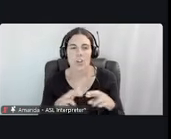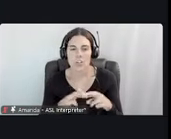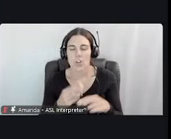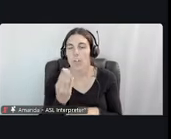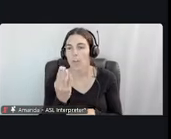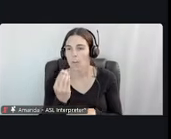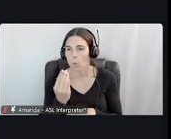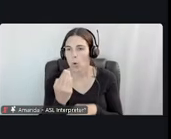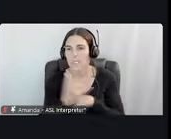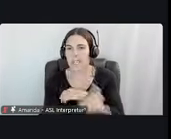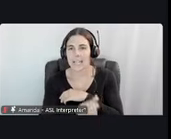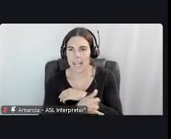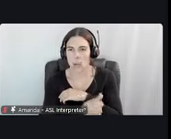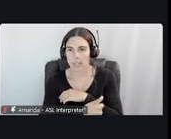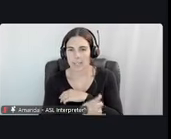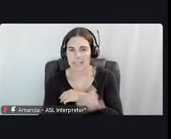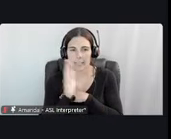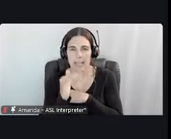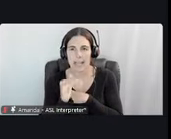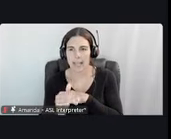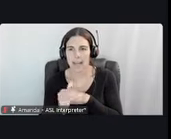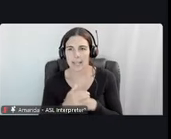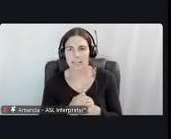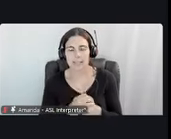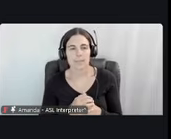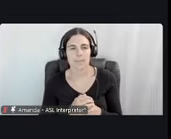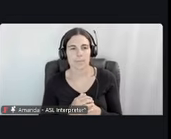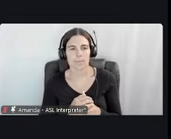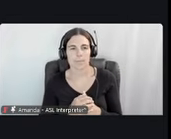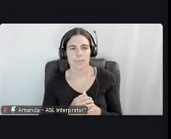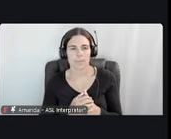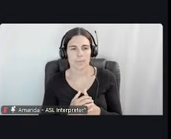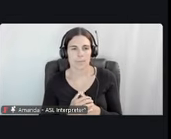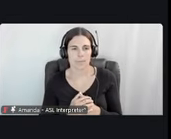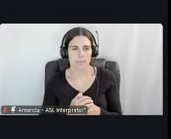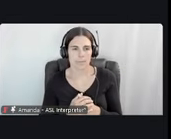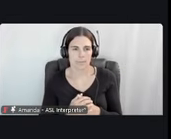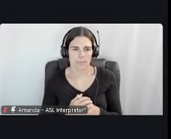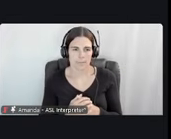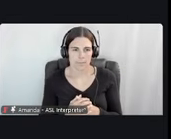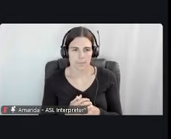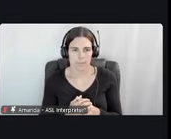uh next slide please. Um and northern in eastern and central and northern